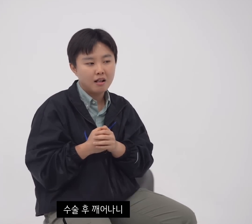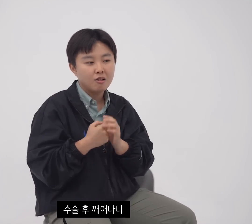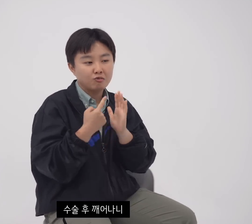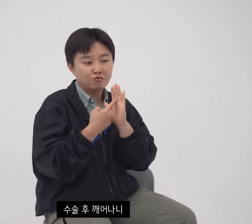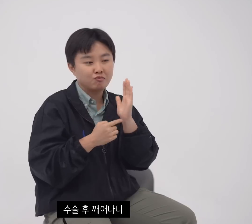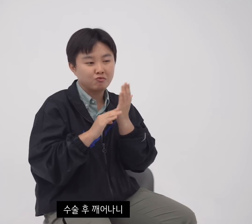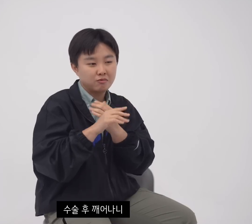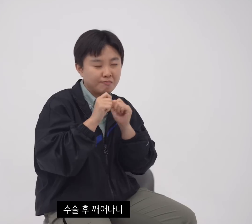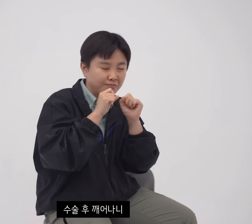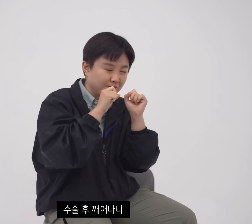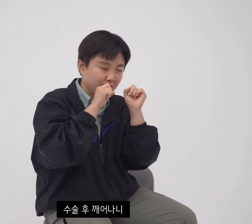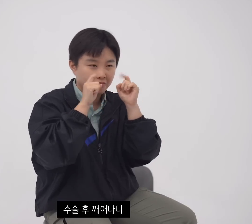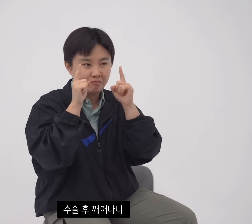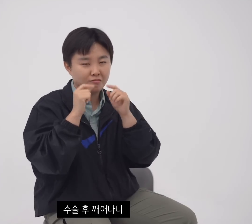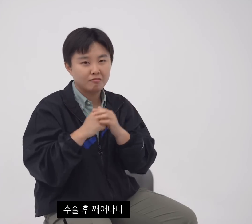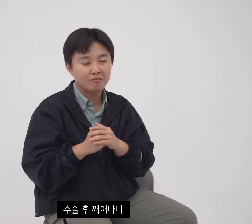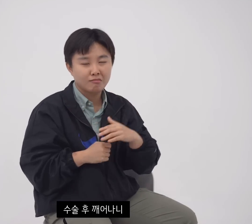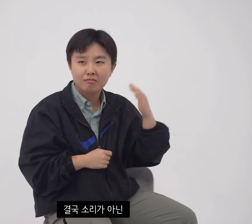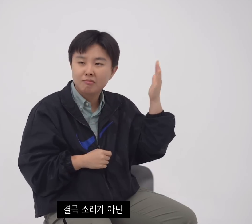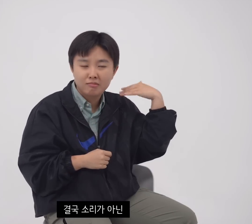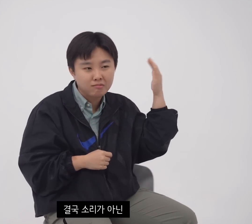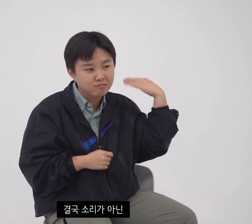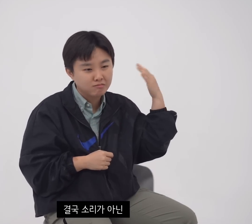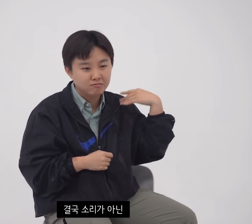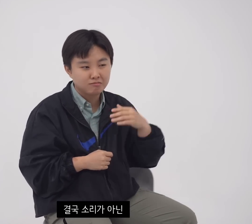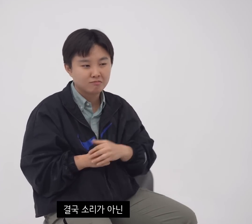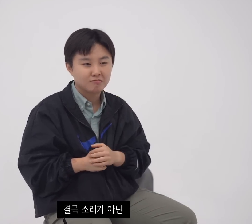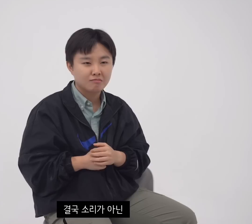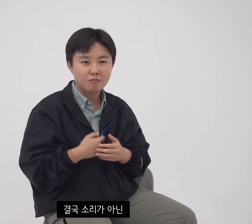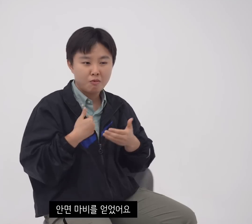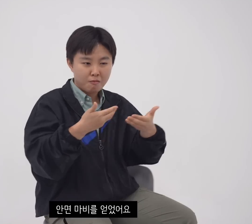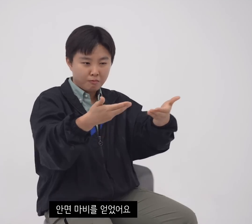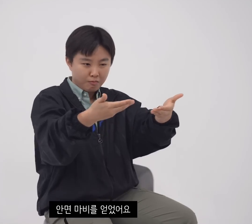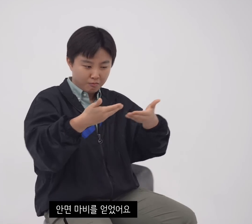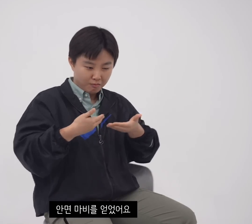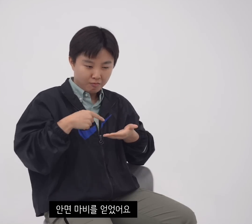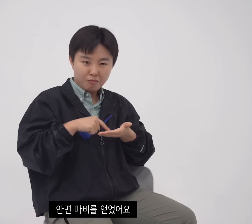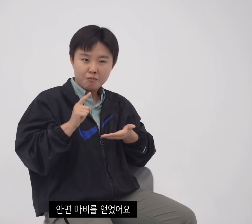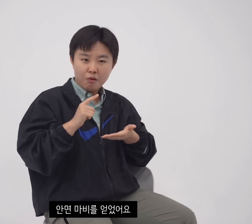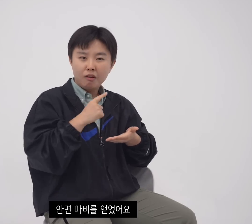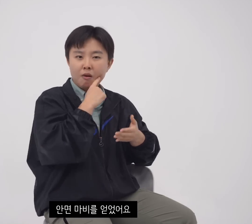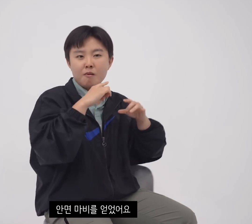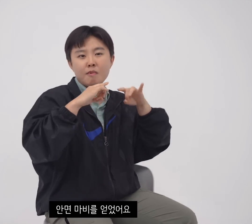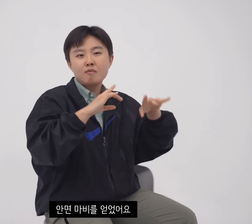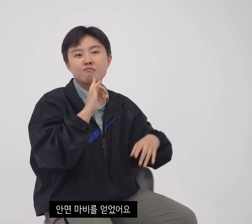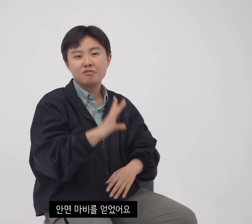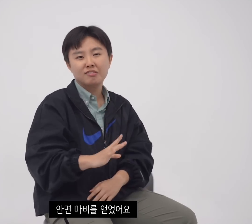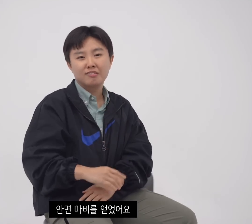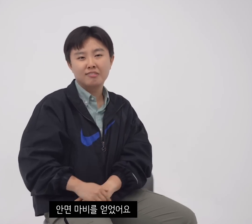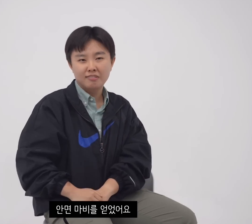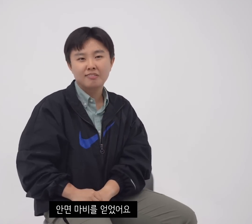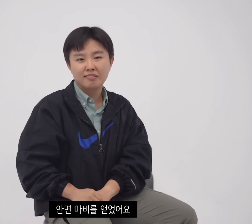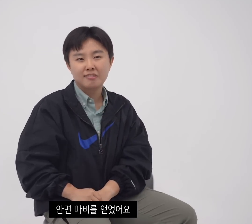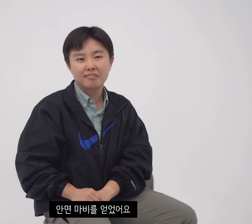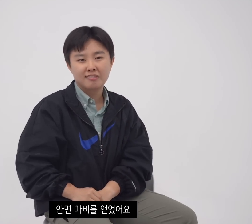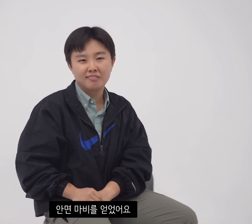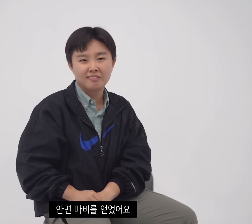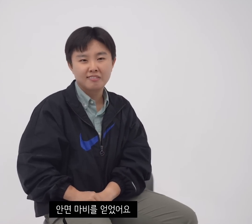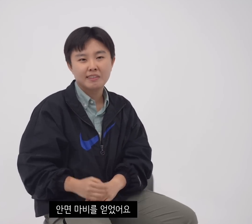When I woke up after the surgery, I ended up with facial paralysis instead of sound. I had to have the surgery again.